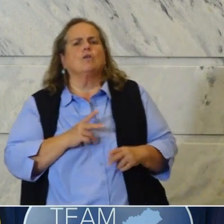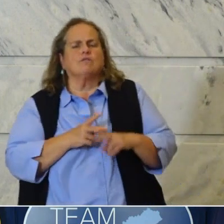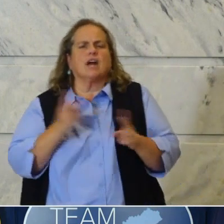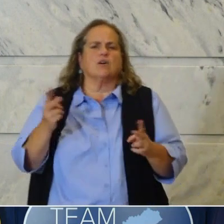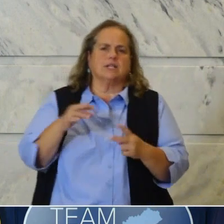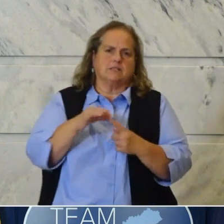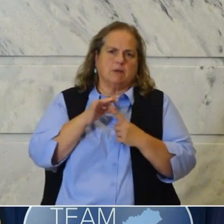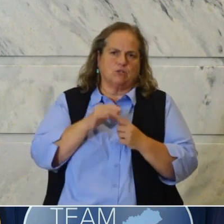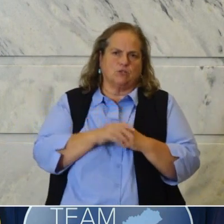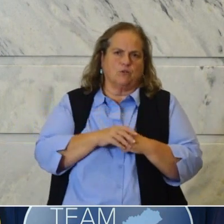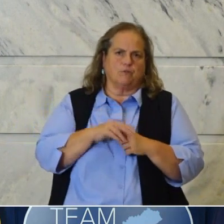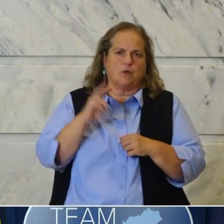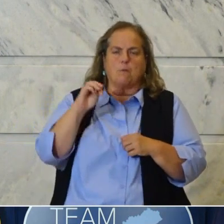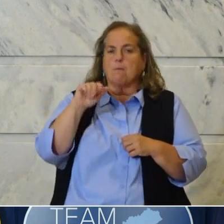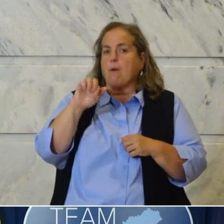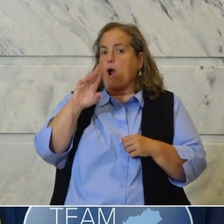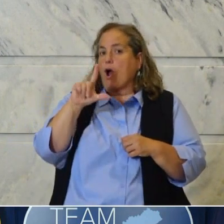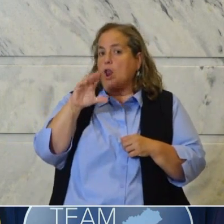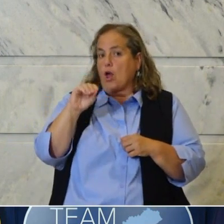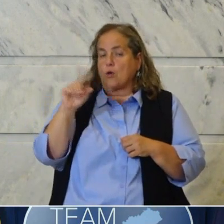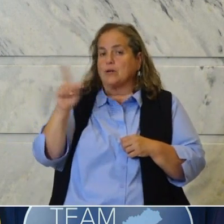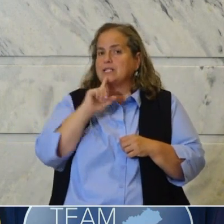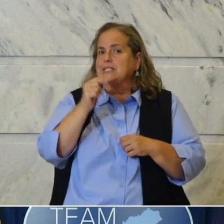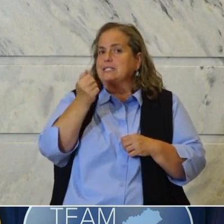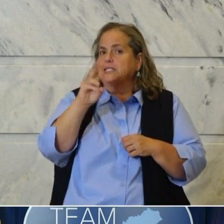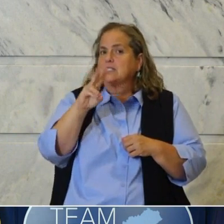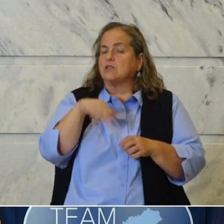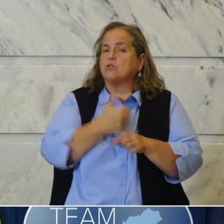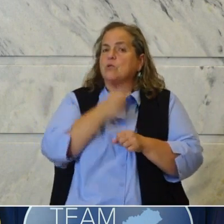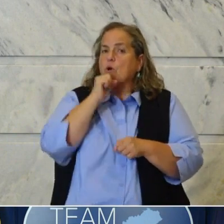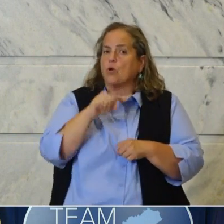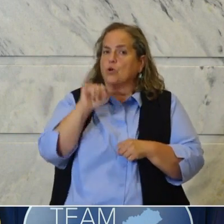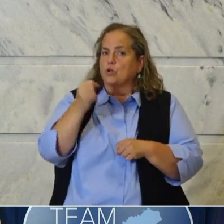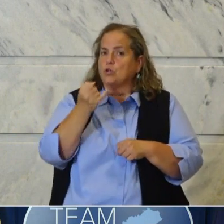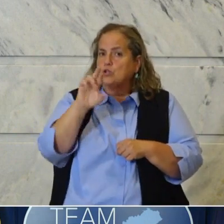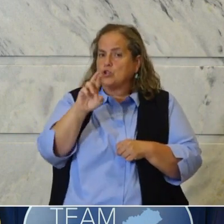Mrs. Marley. She is a 16 year old junior at Henderson County High School,